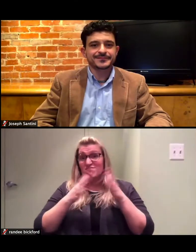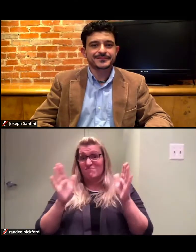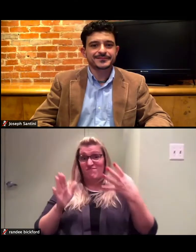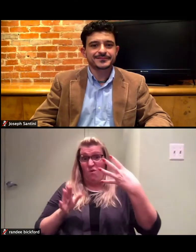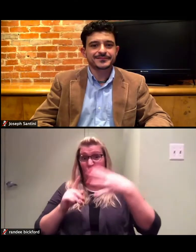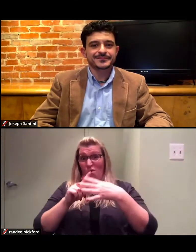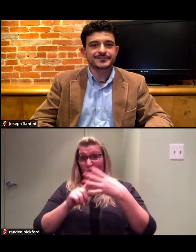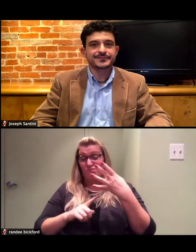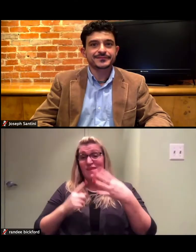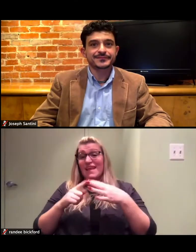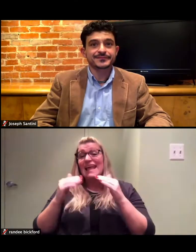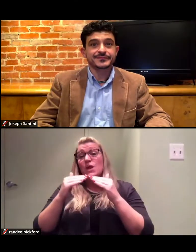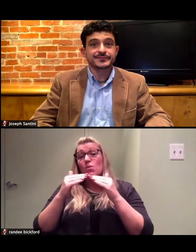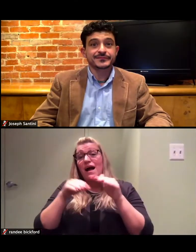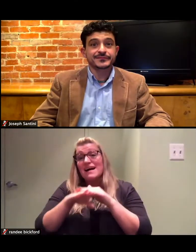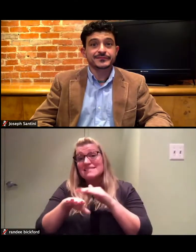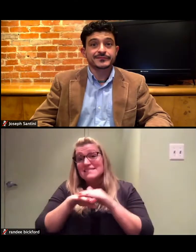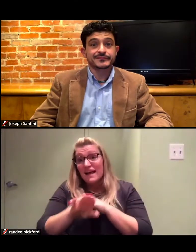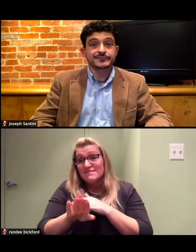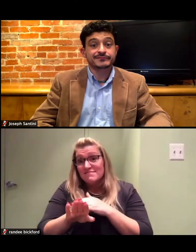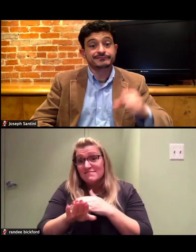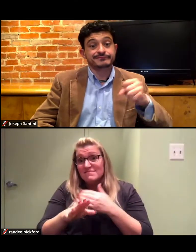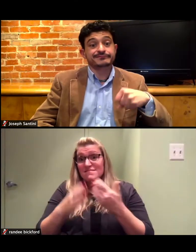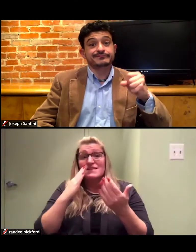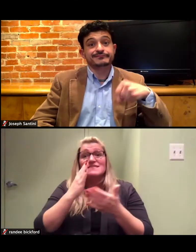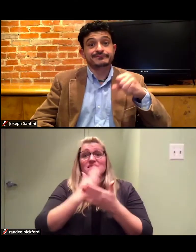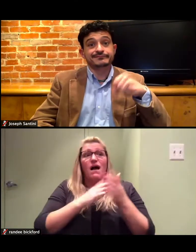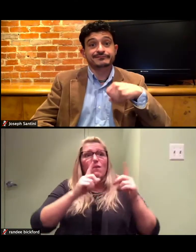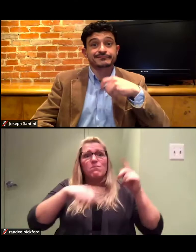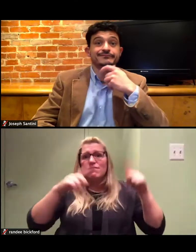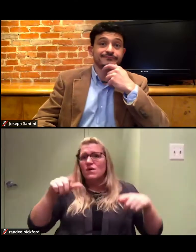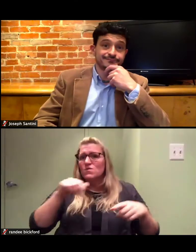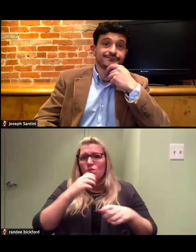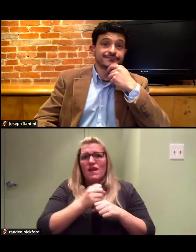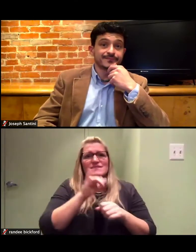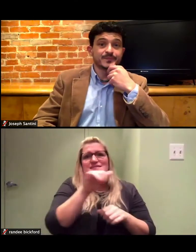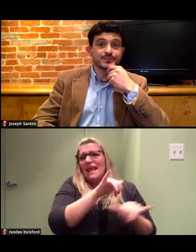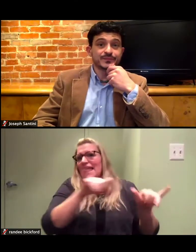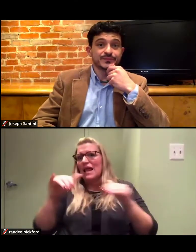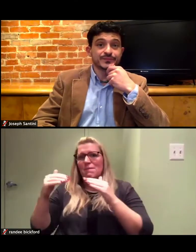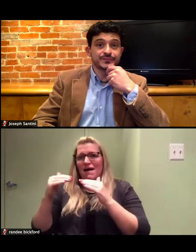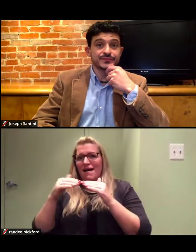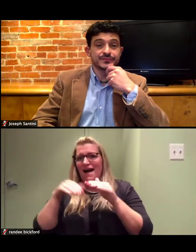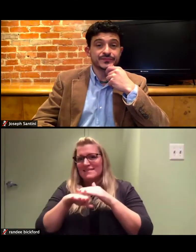We face challenges of financial education for deaf and hard of hearing elementary students